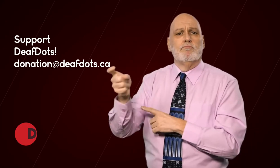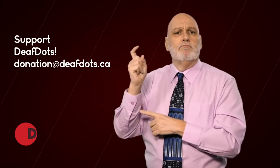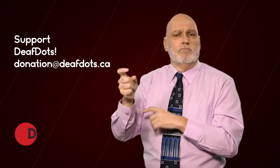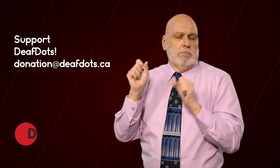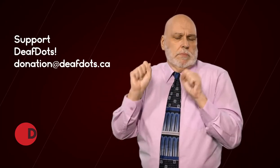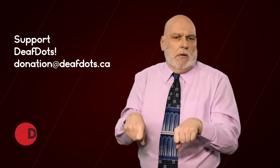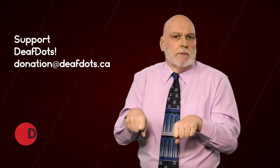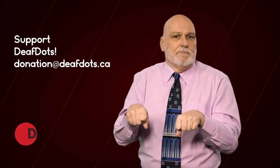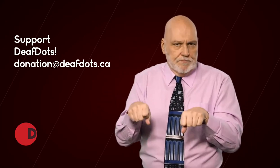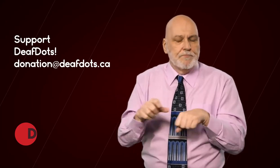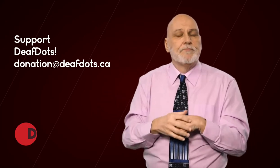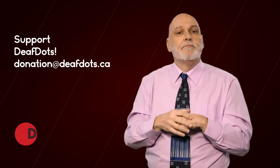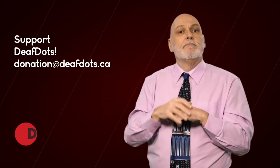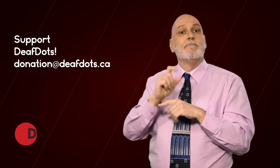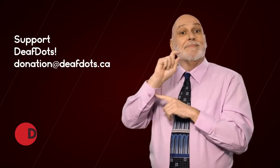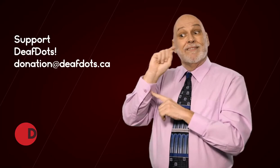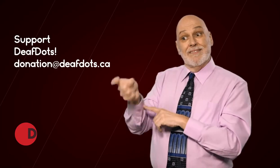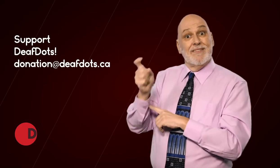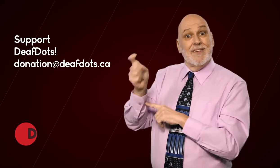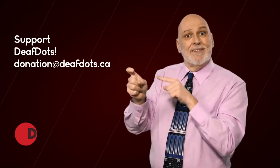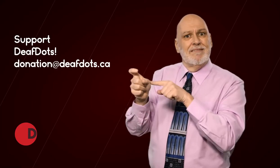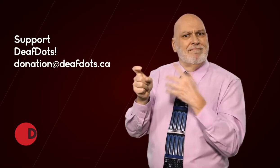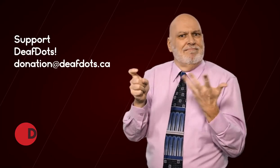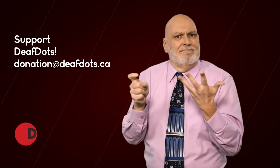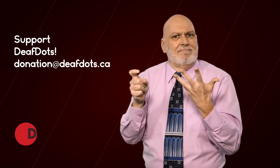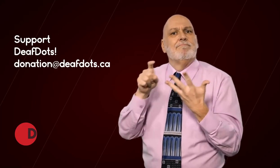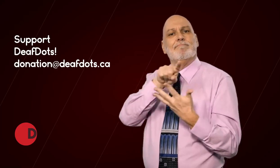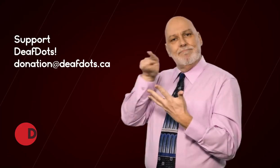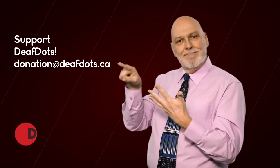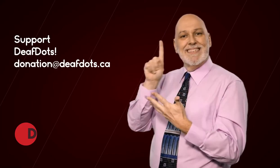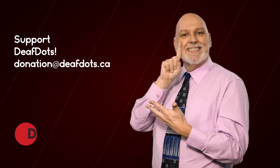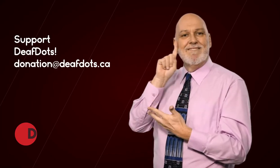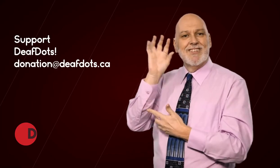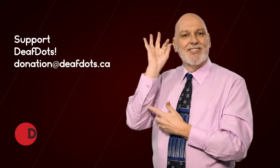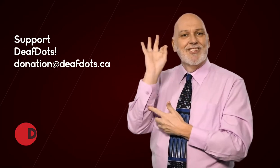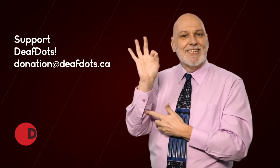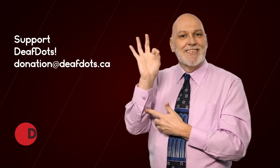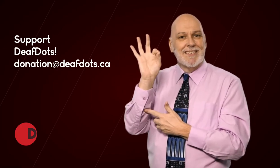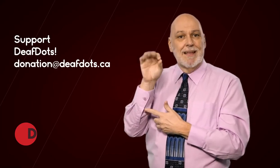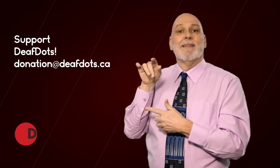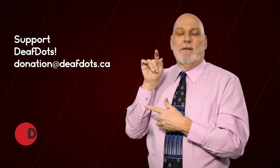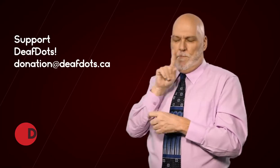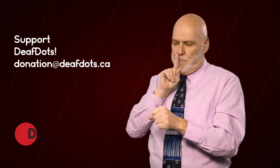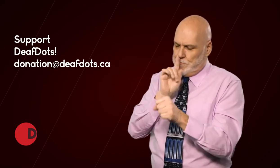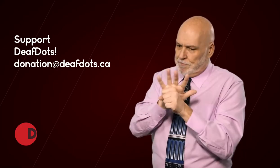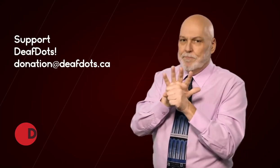One time, or at intervals.